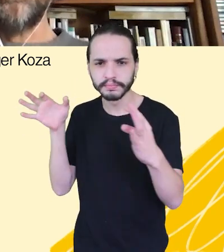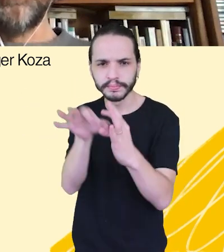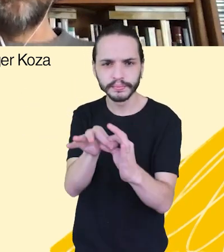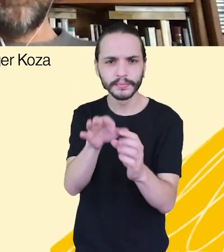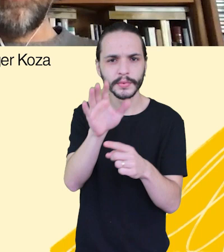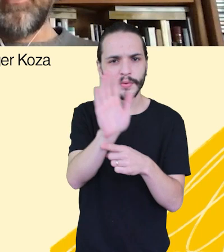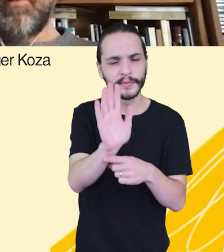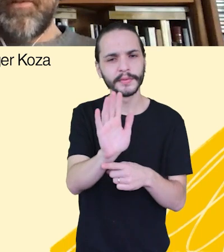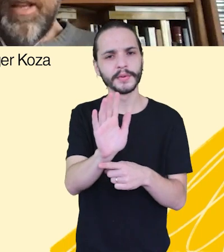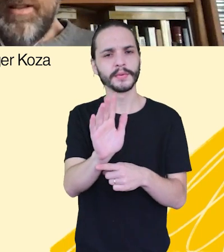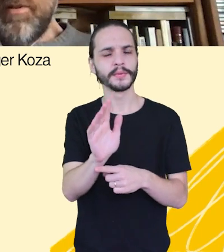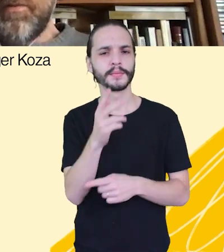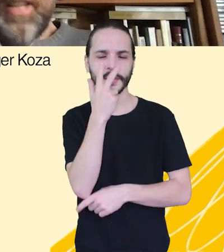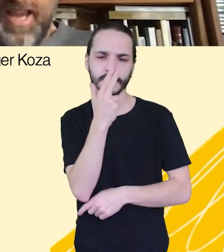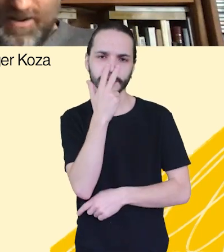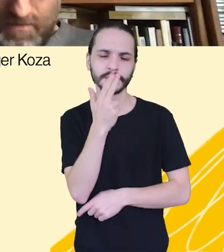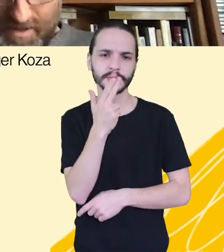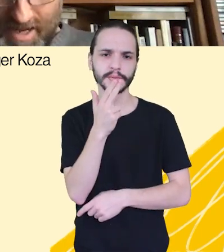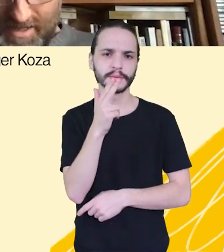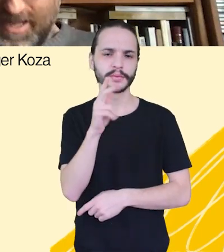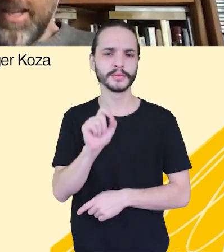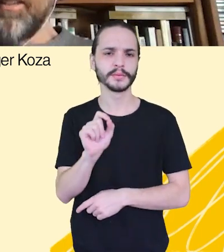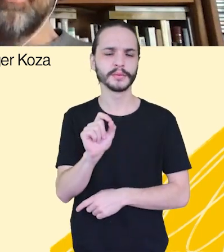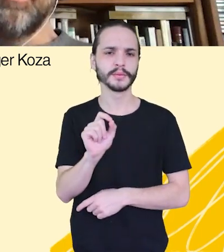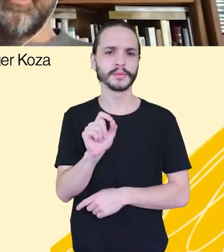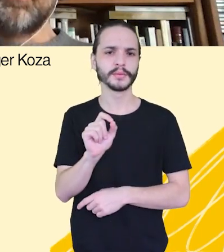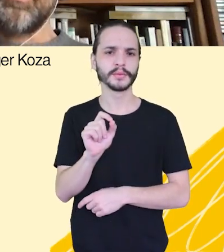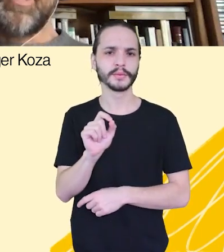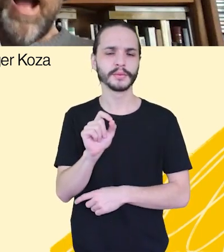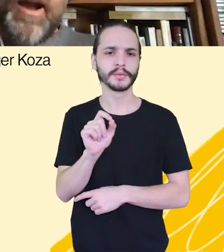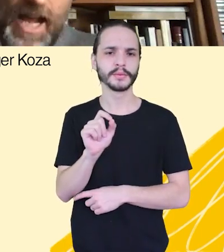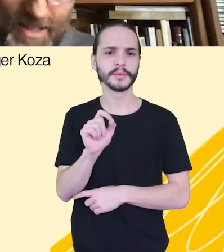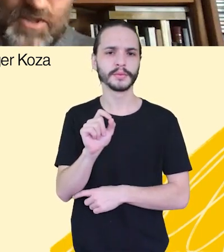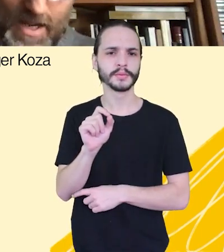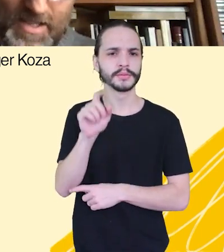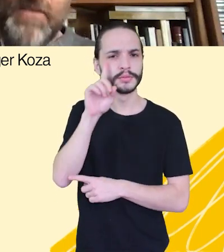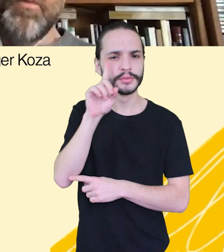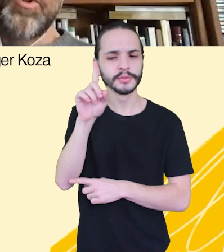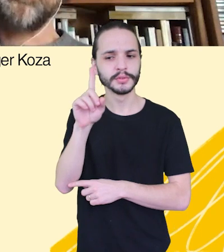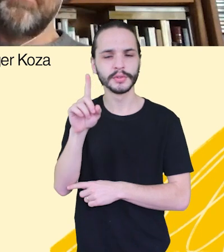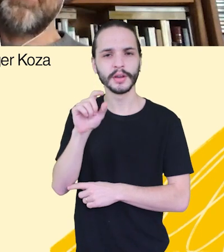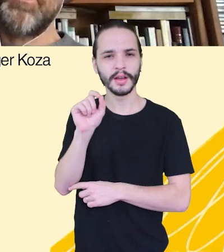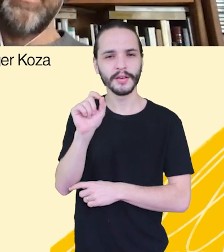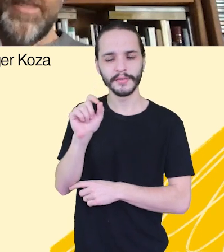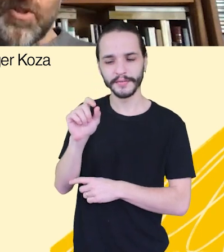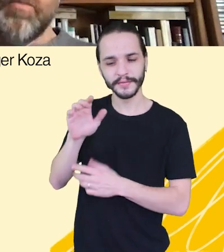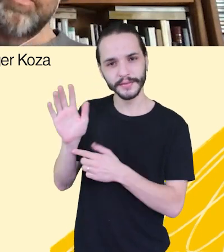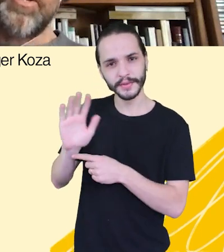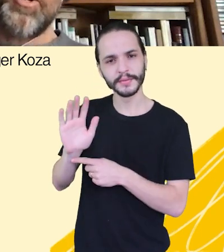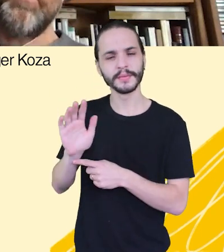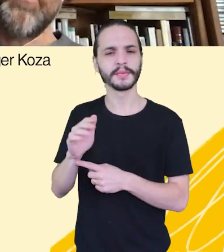which at the end of the day, at least myself was looking for in this conversation.